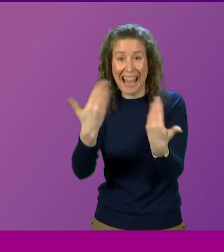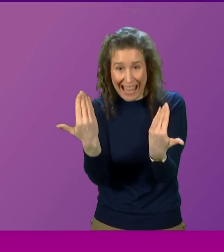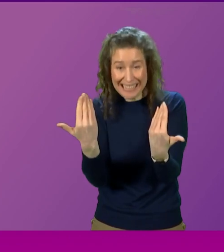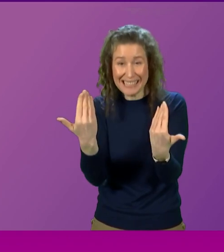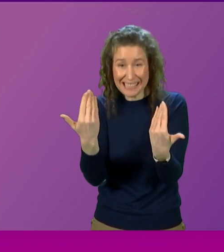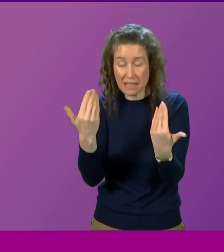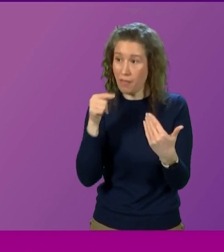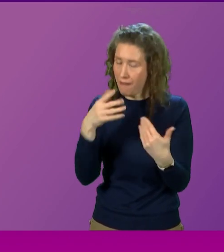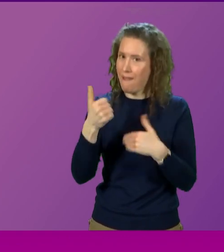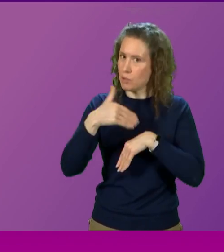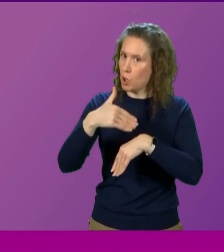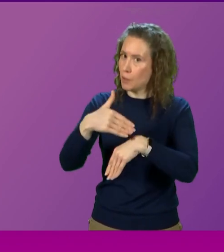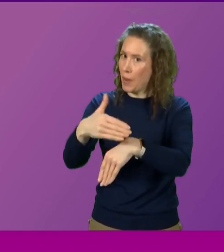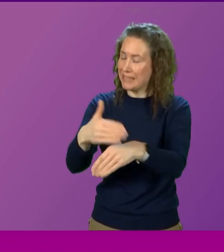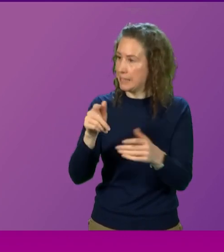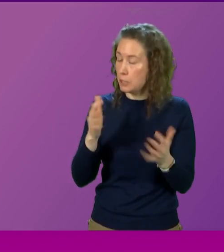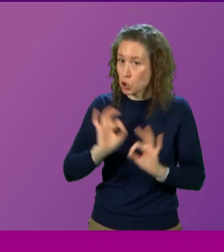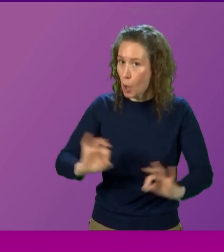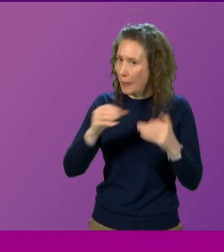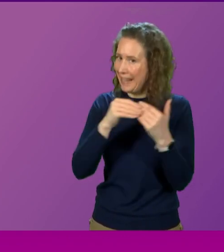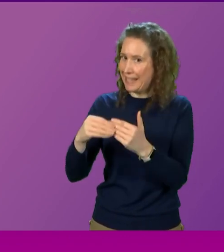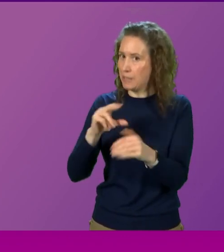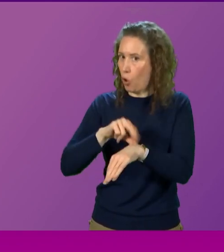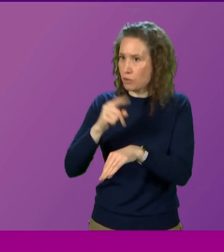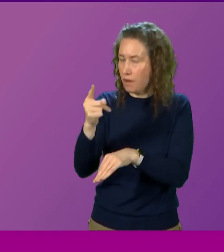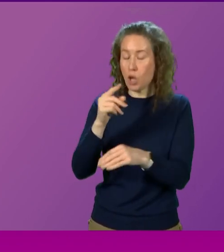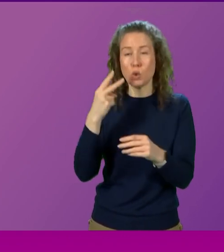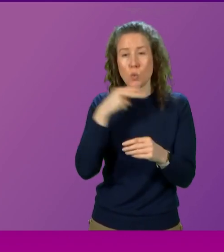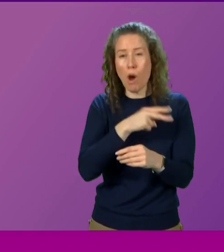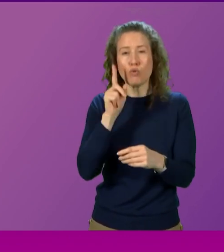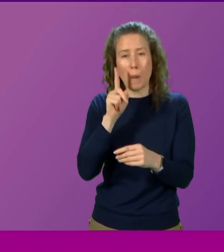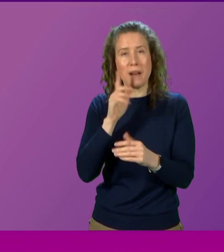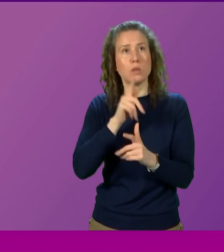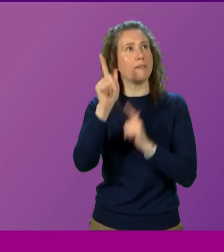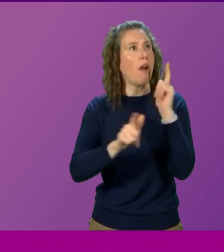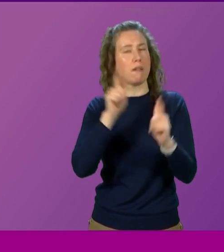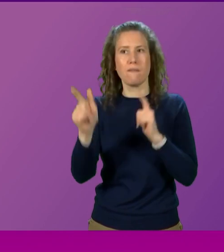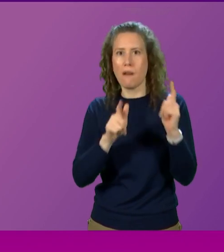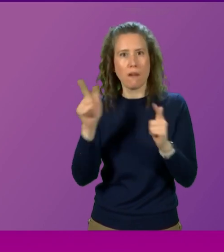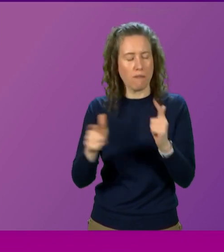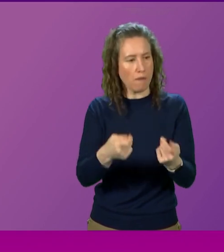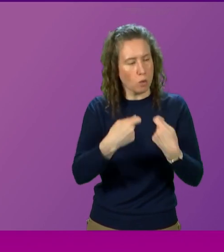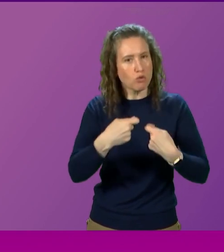That has consequences for patients, too, with more than 200 women having to travel to other parts of the country to get their treatment.